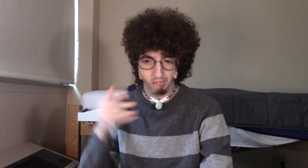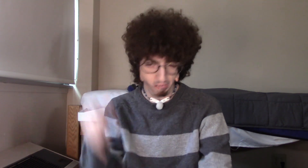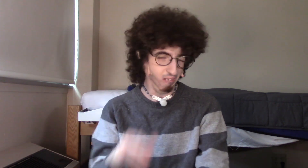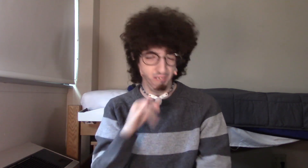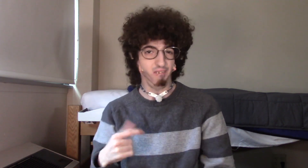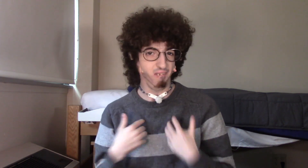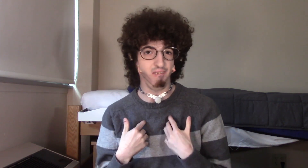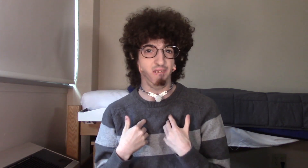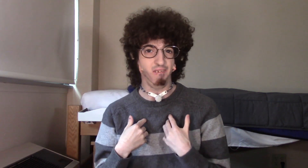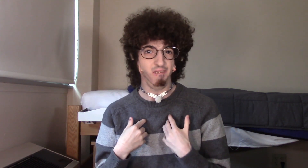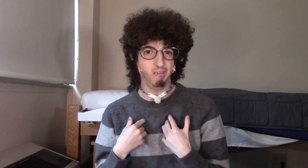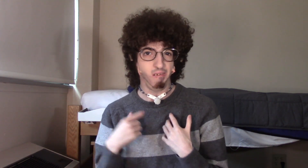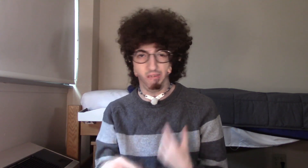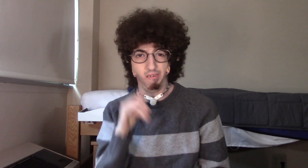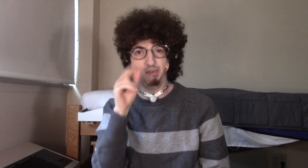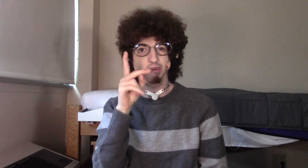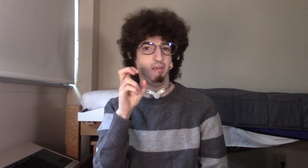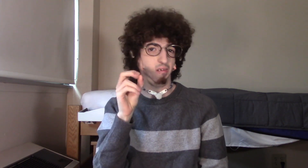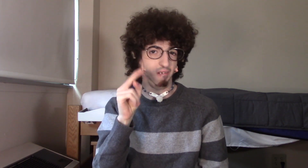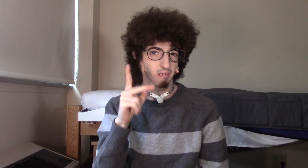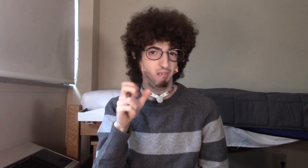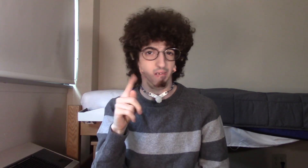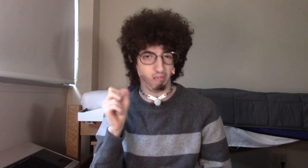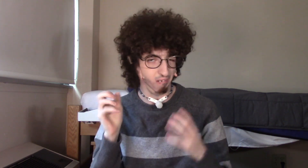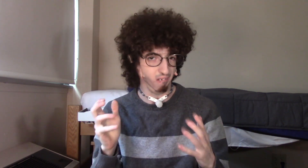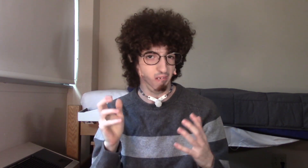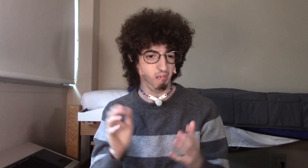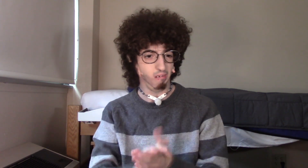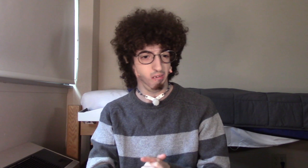This is me. This is Anderson Pleasants.